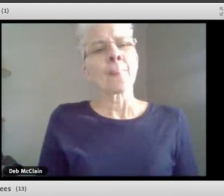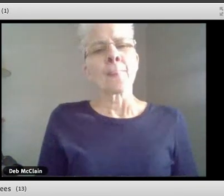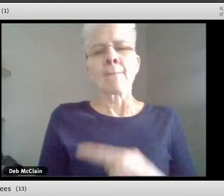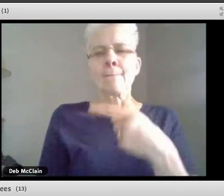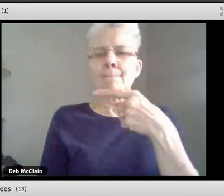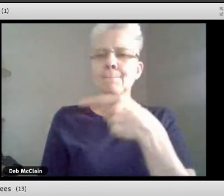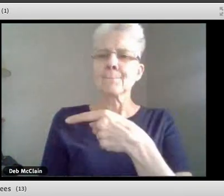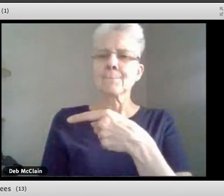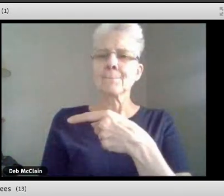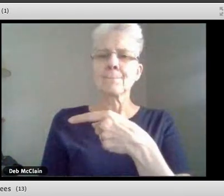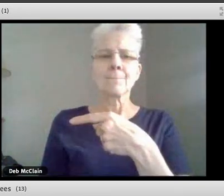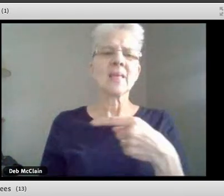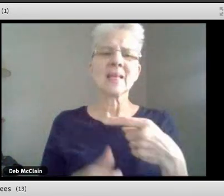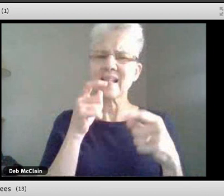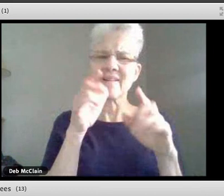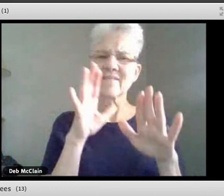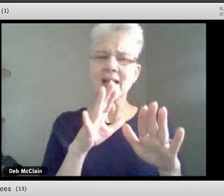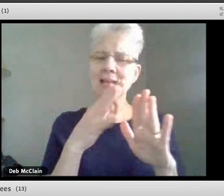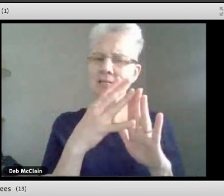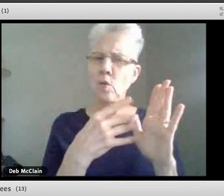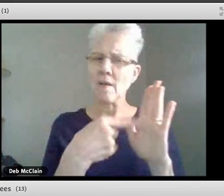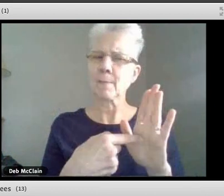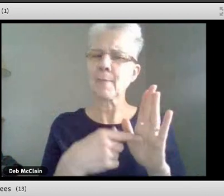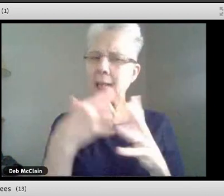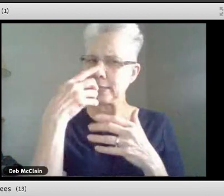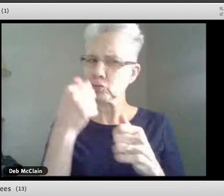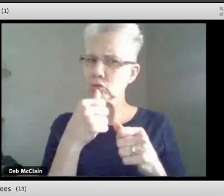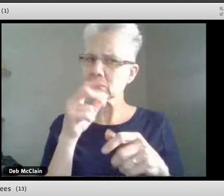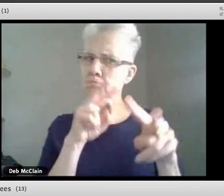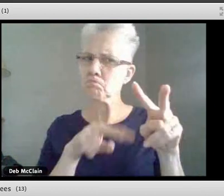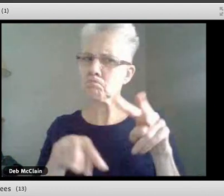but it's an interesting graphic because it shows kind of that gap.